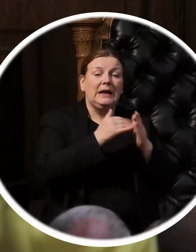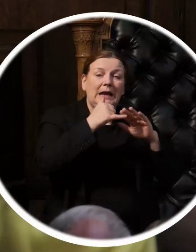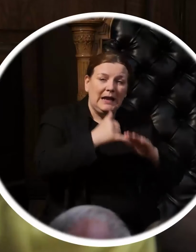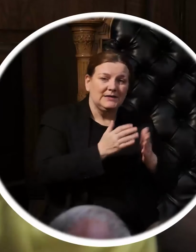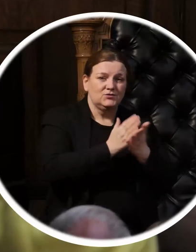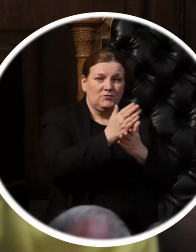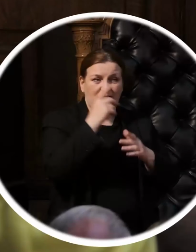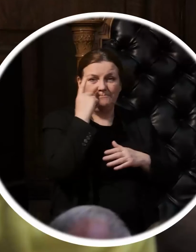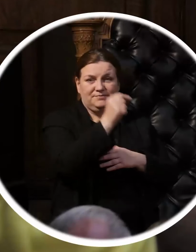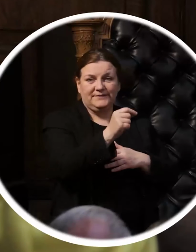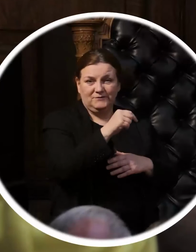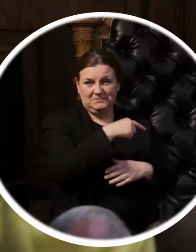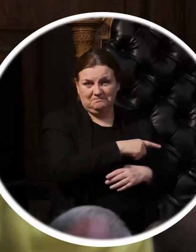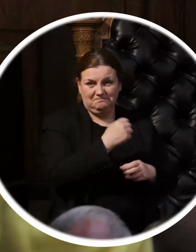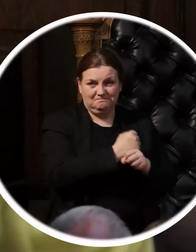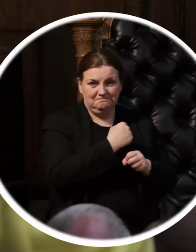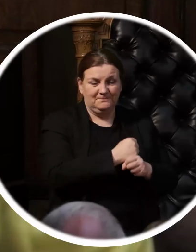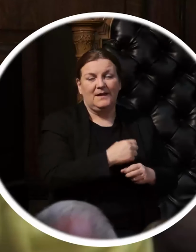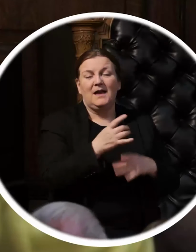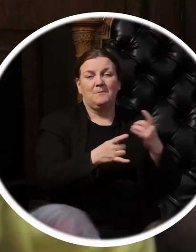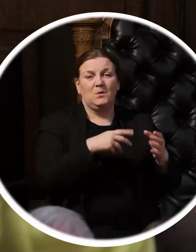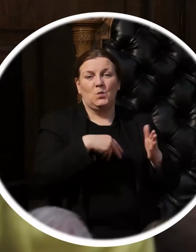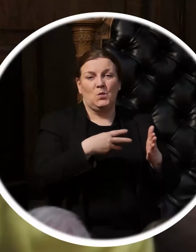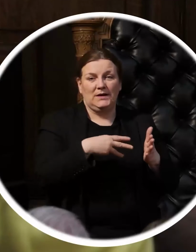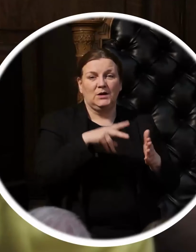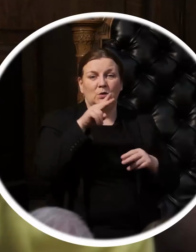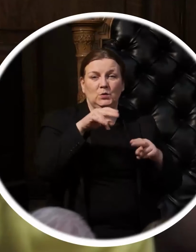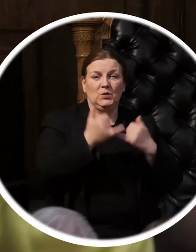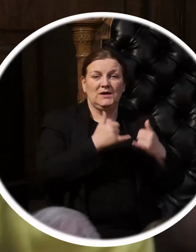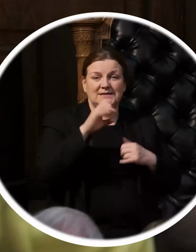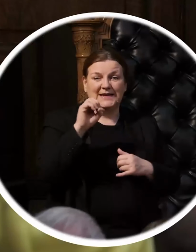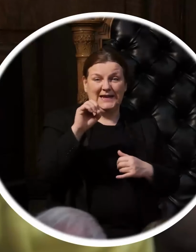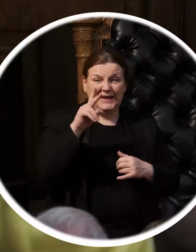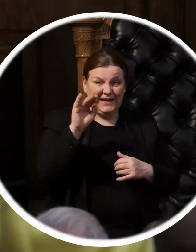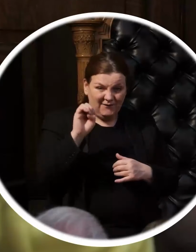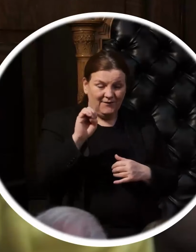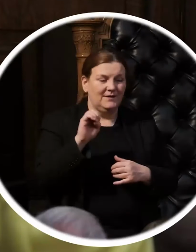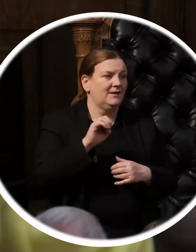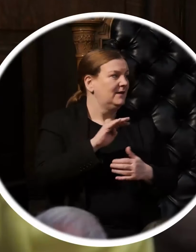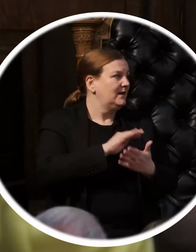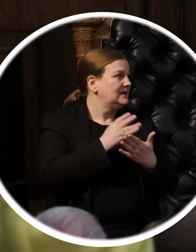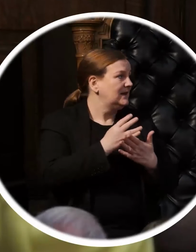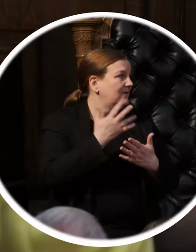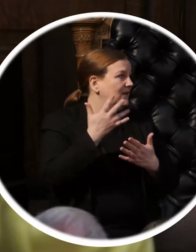and that happened on New Year's Eve in 1958 and you can see the tinsel is still